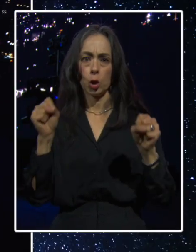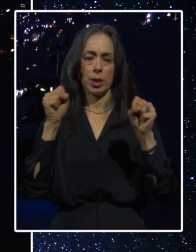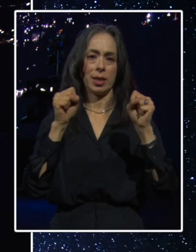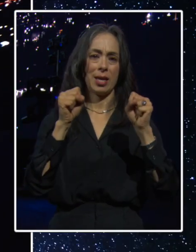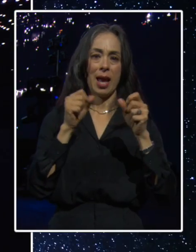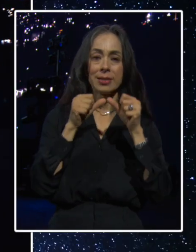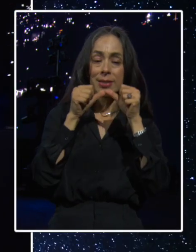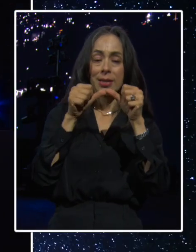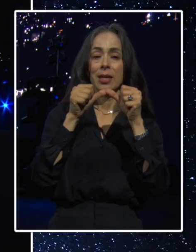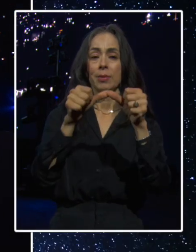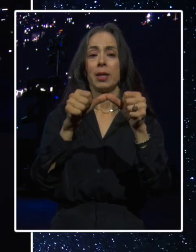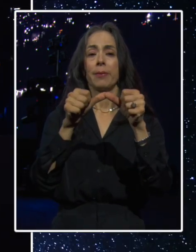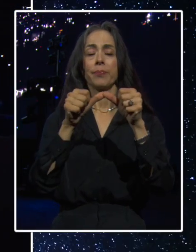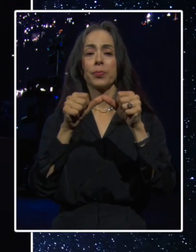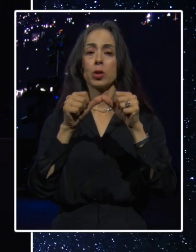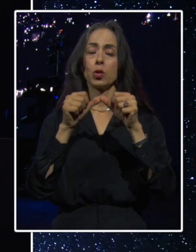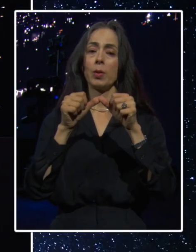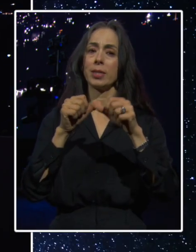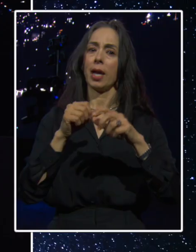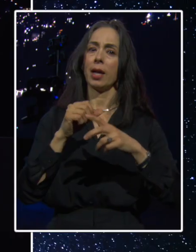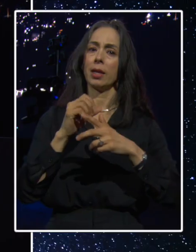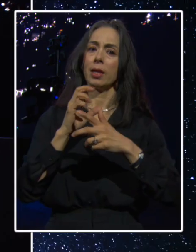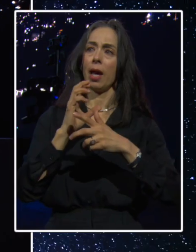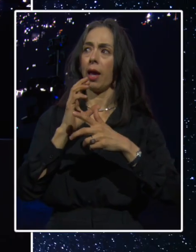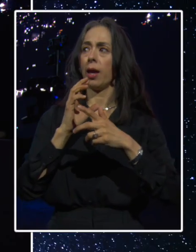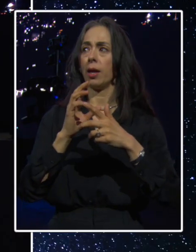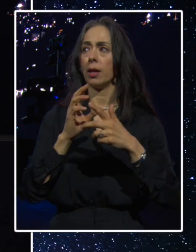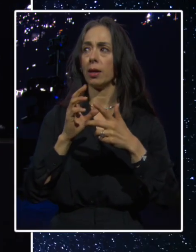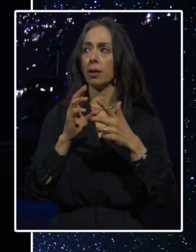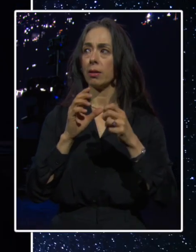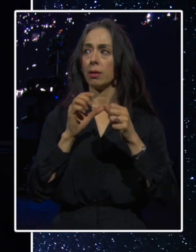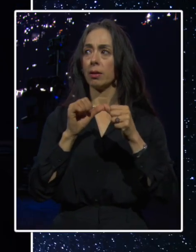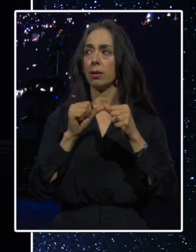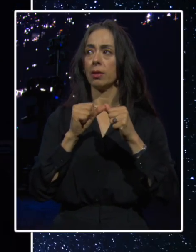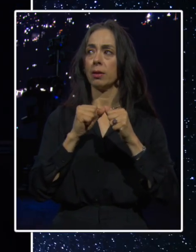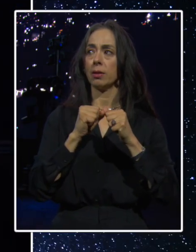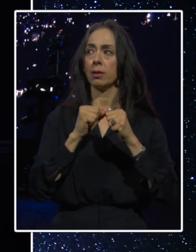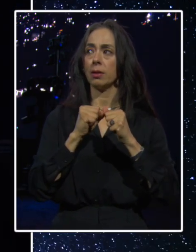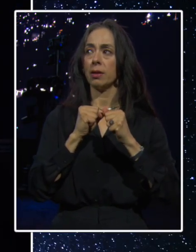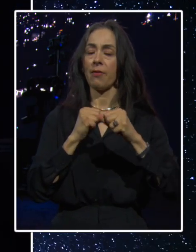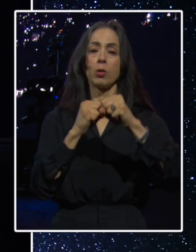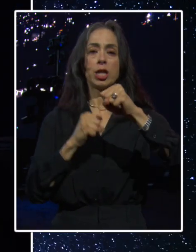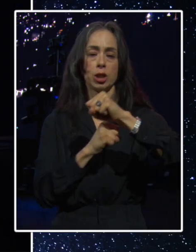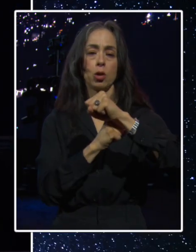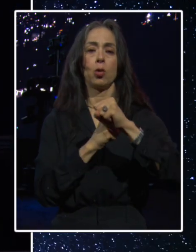or fine-tune foundational or agentic AI models and to deploy them for inferencing.